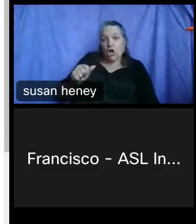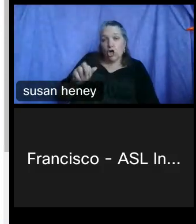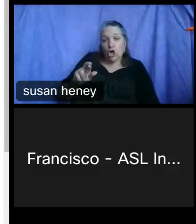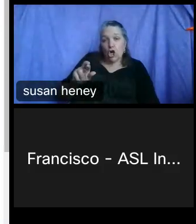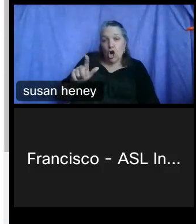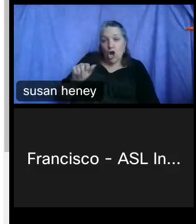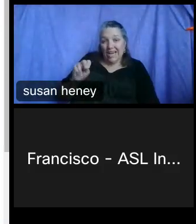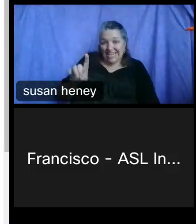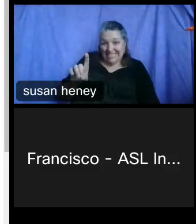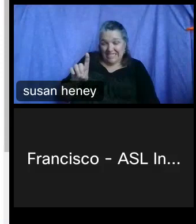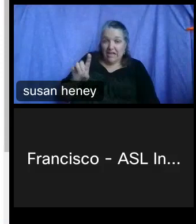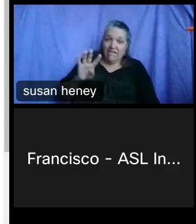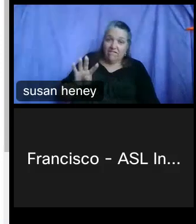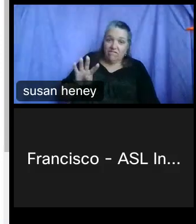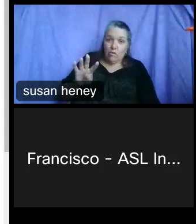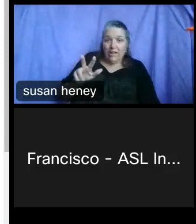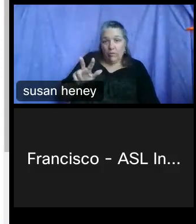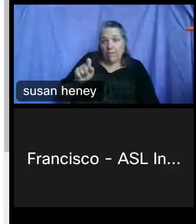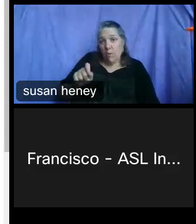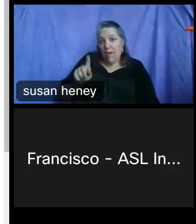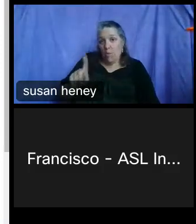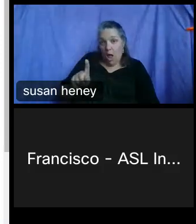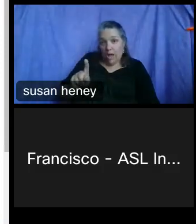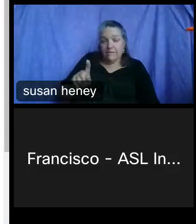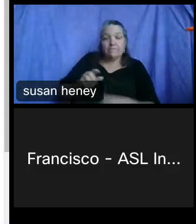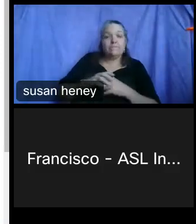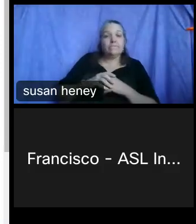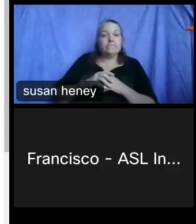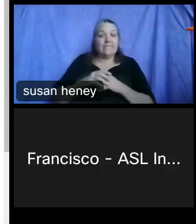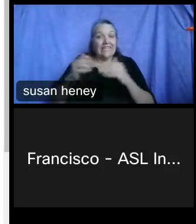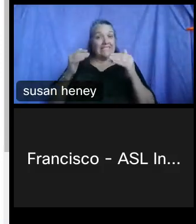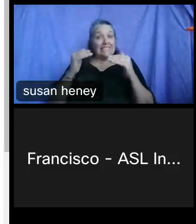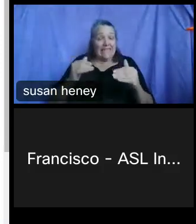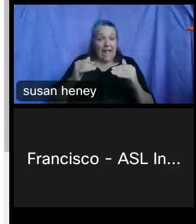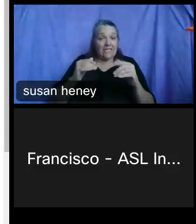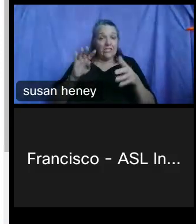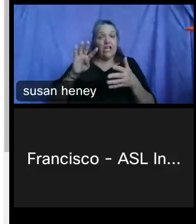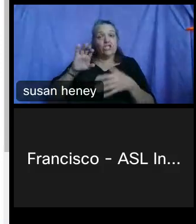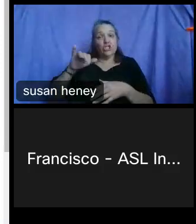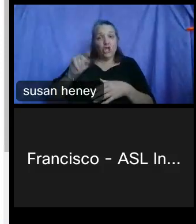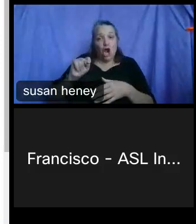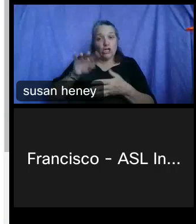so on and so forth. So the next view is the chart view. So once again, you can't